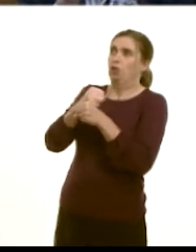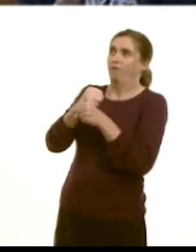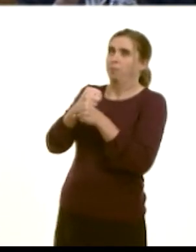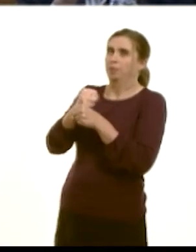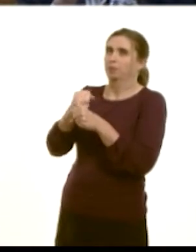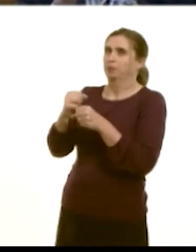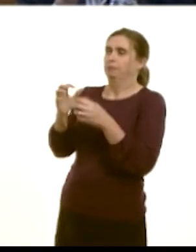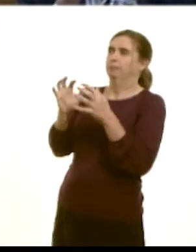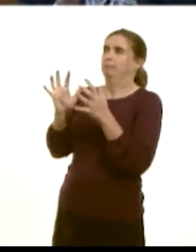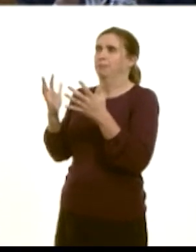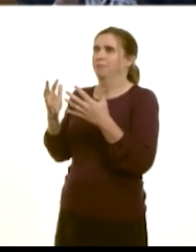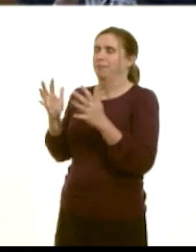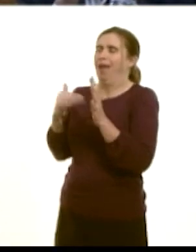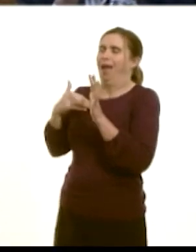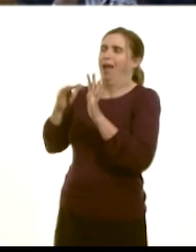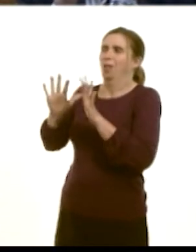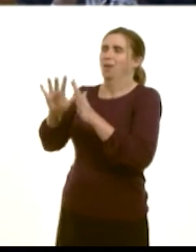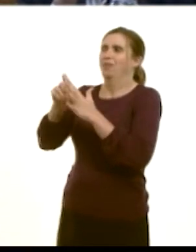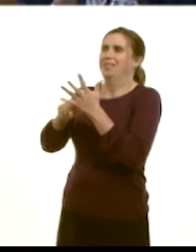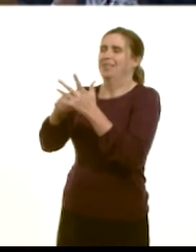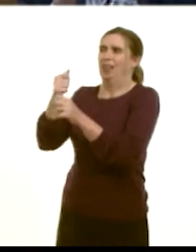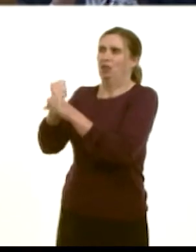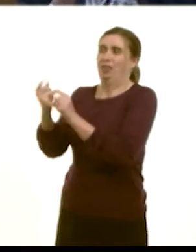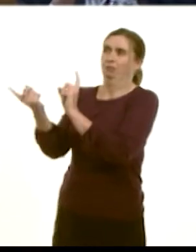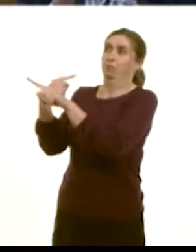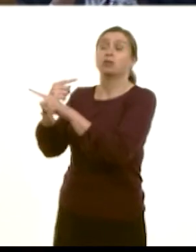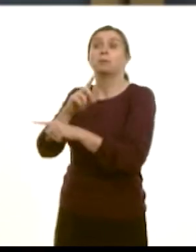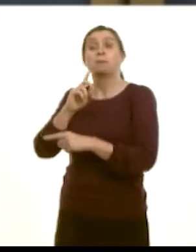So, I will leave that as a matter for DCLG. However, I welcome her comments.